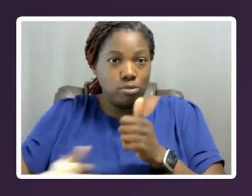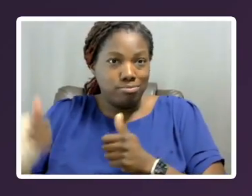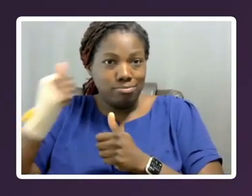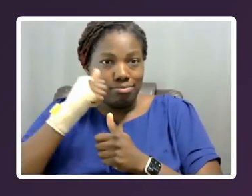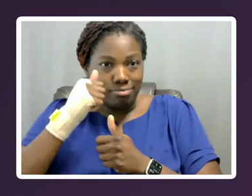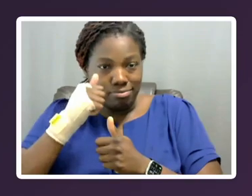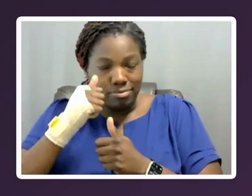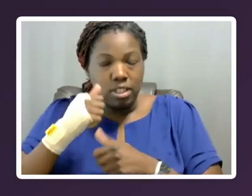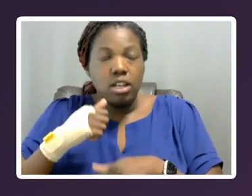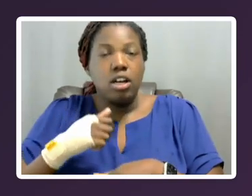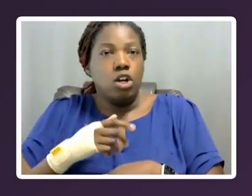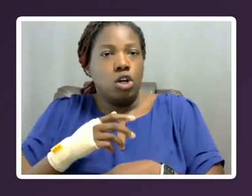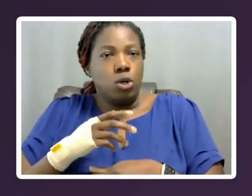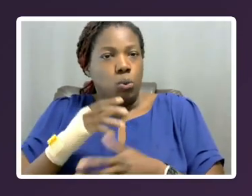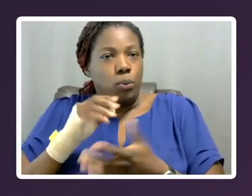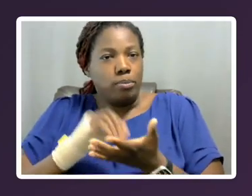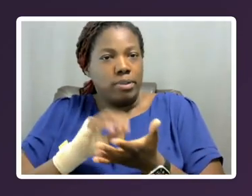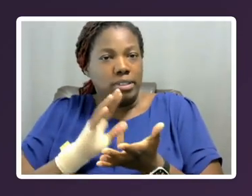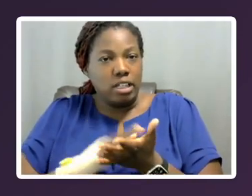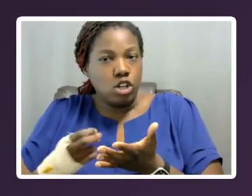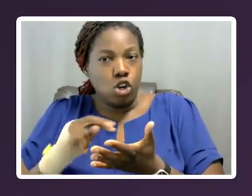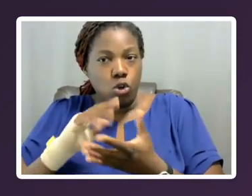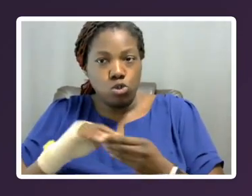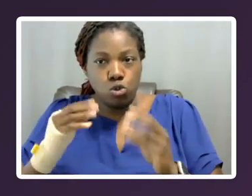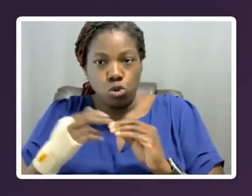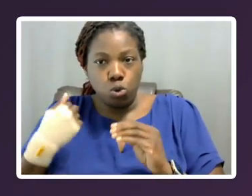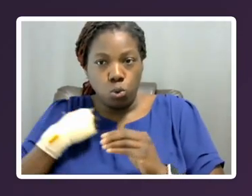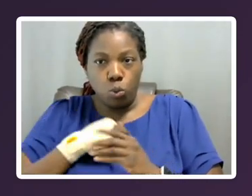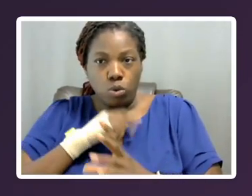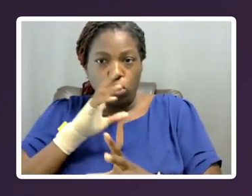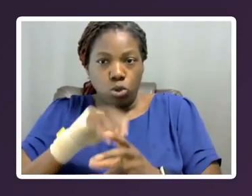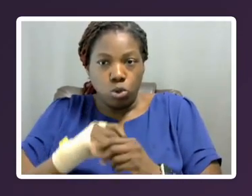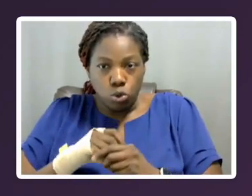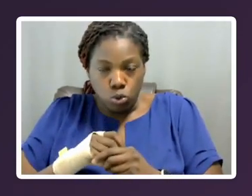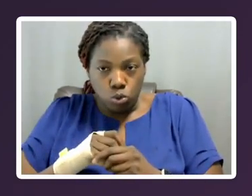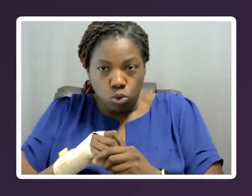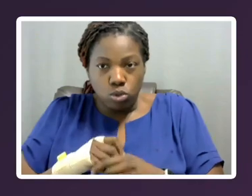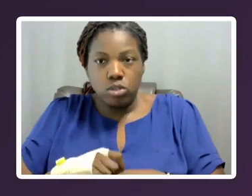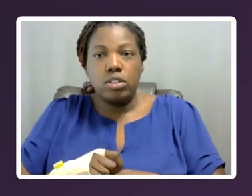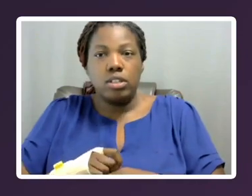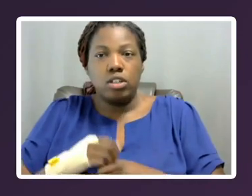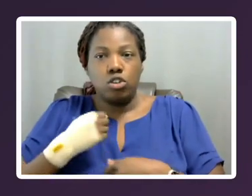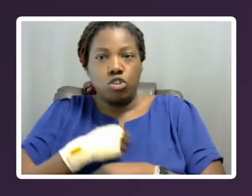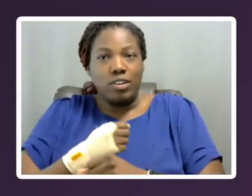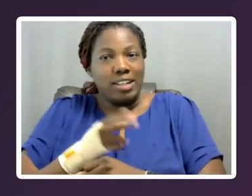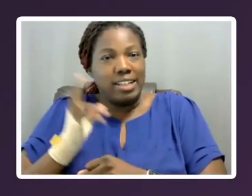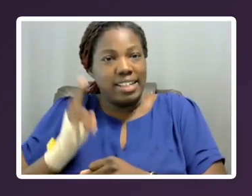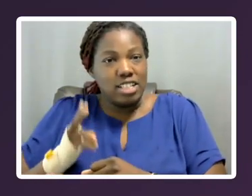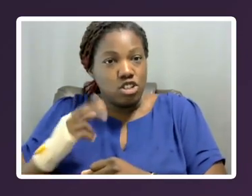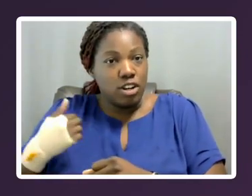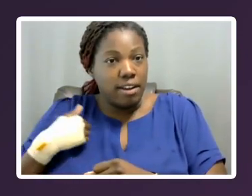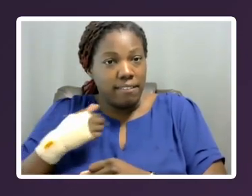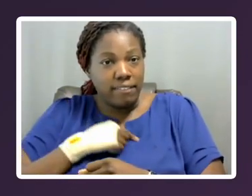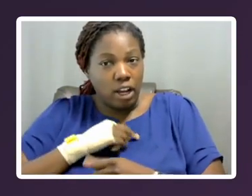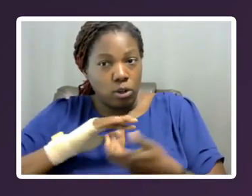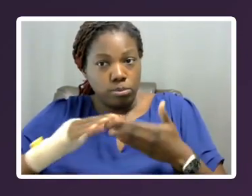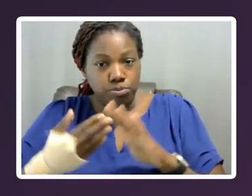we are -- we are included. So we're all creating the history of our communities.